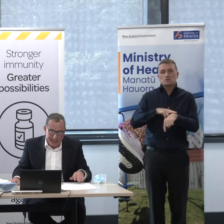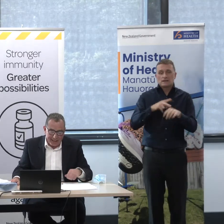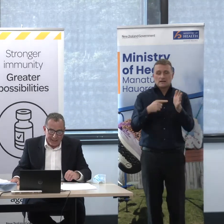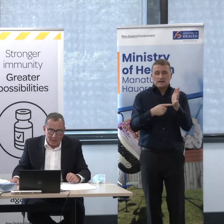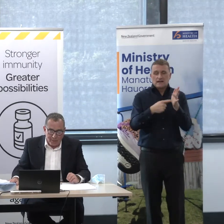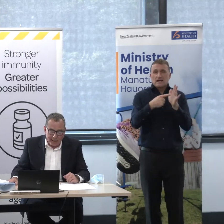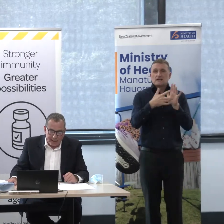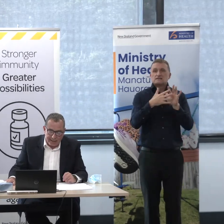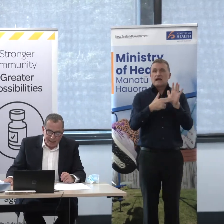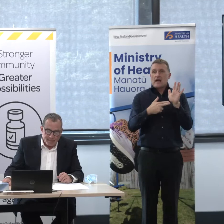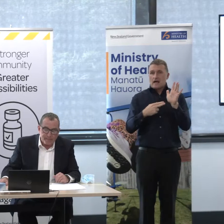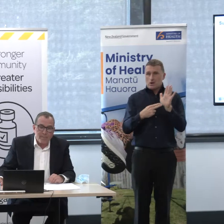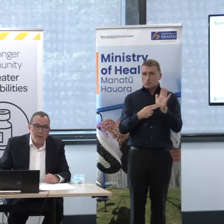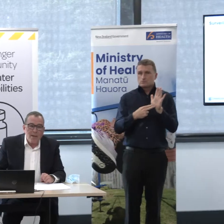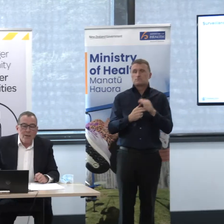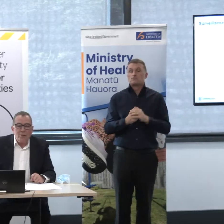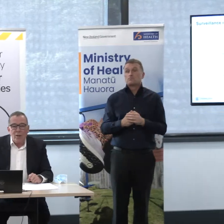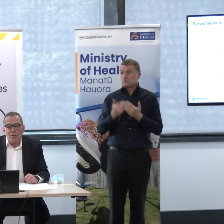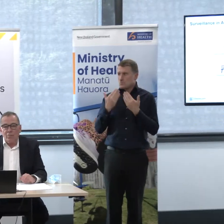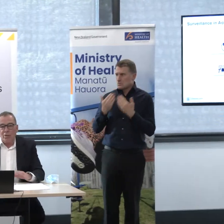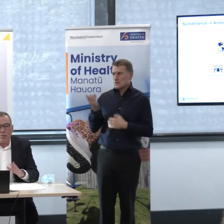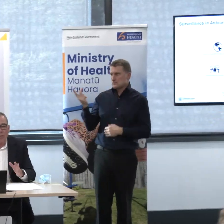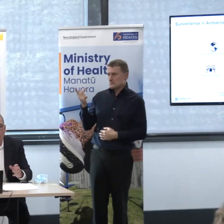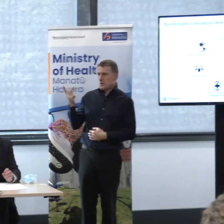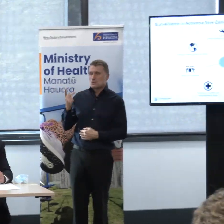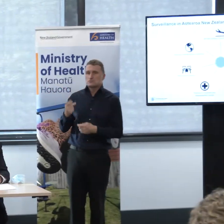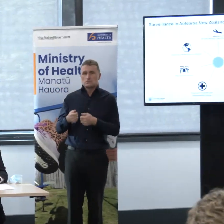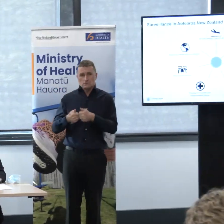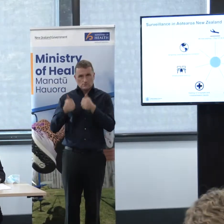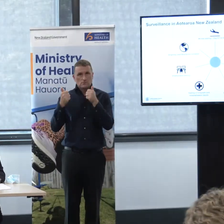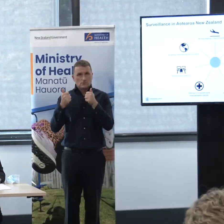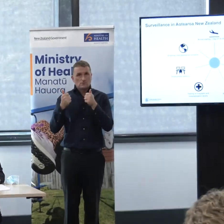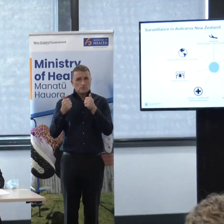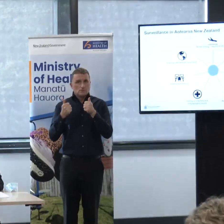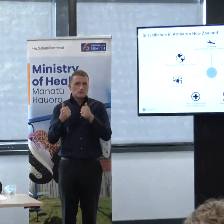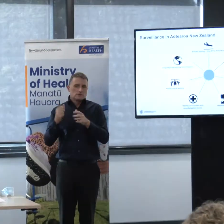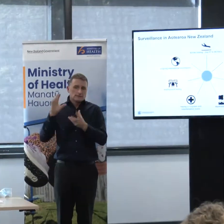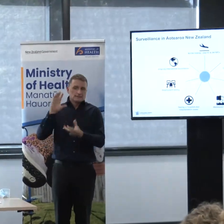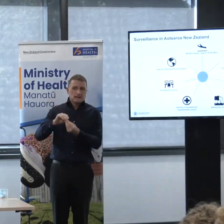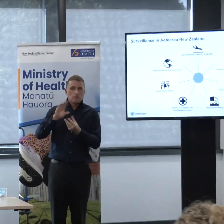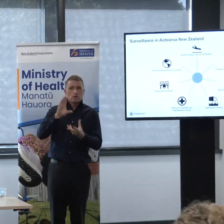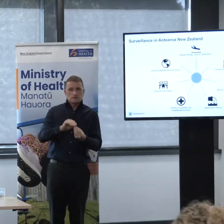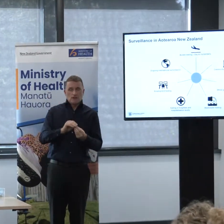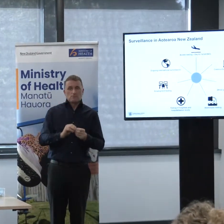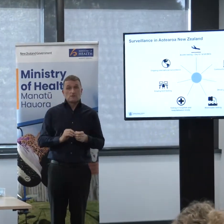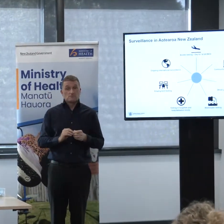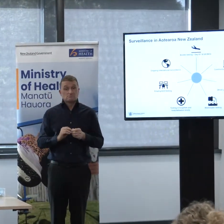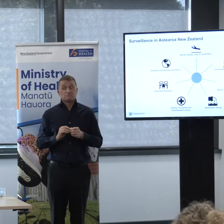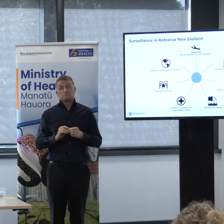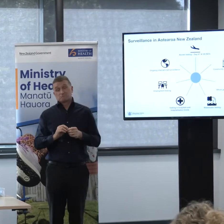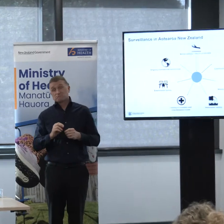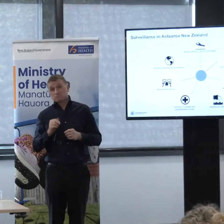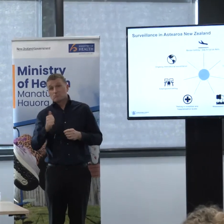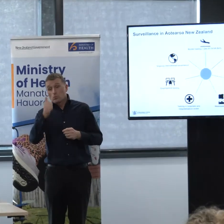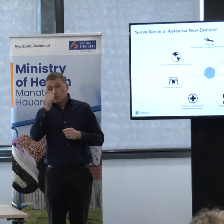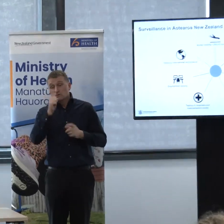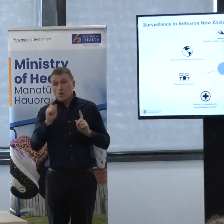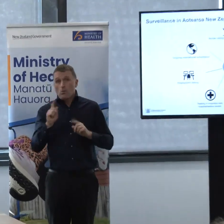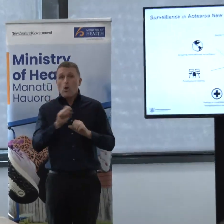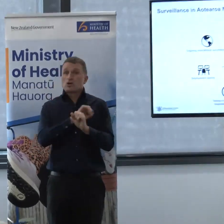Thank you for those excellent summaries. Just to wrap up, obviously